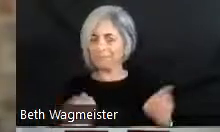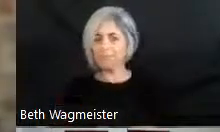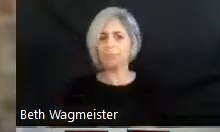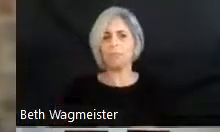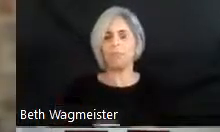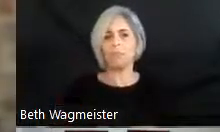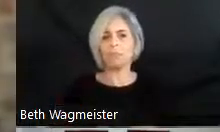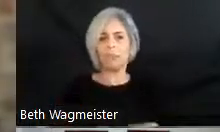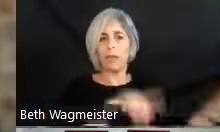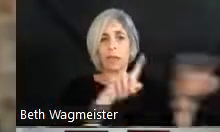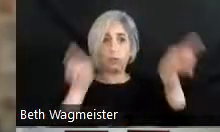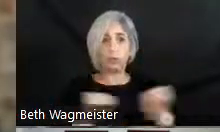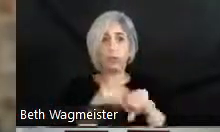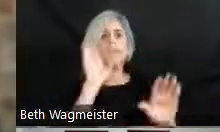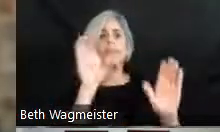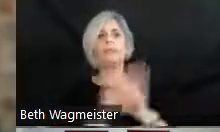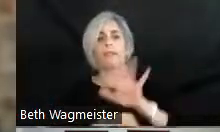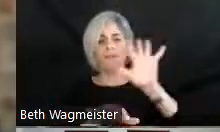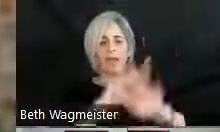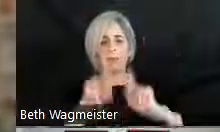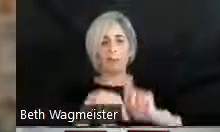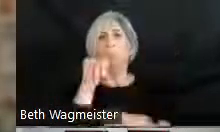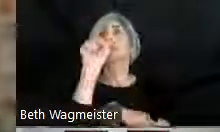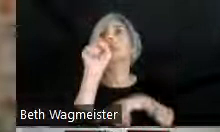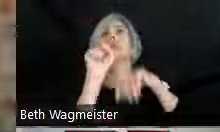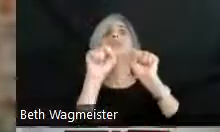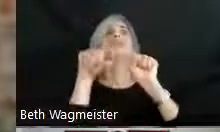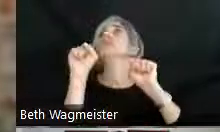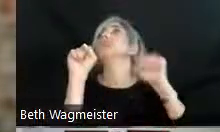Up on screen I've got an image of five people looking at what looks like probably an eclipse.